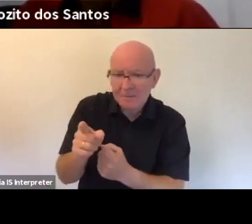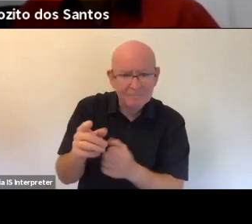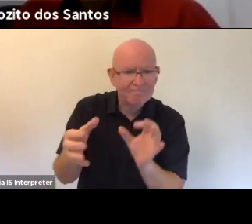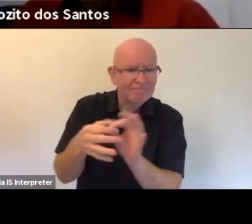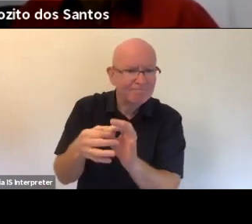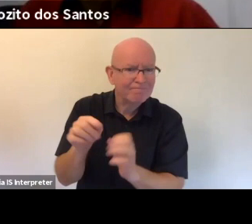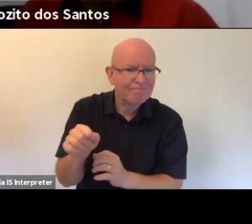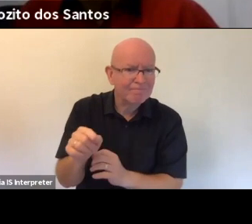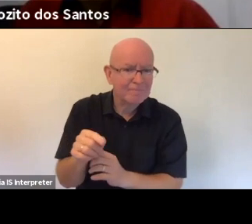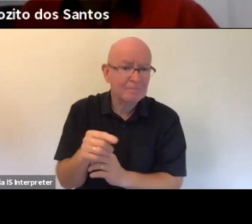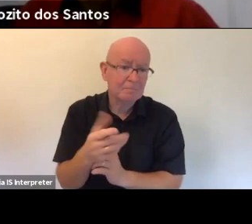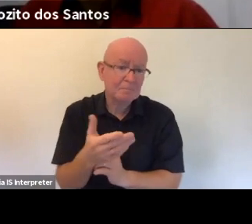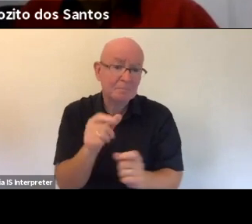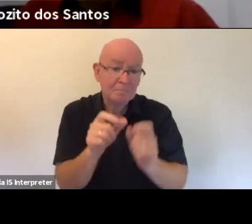There’s also a veteran’s pension.